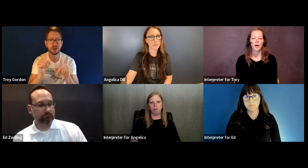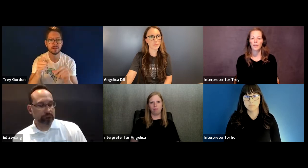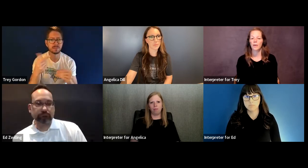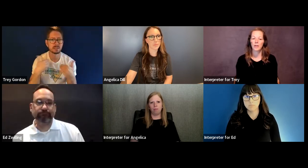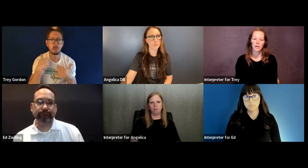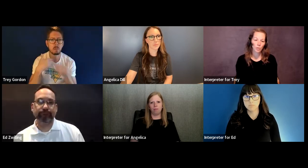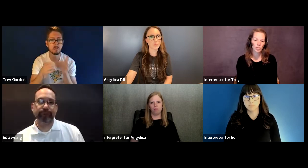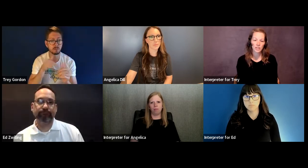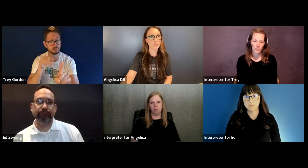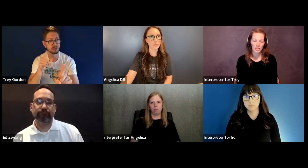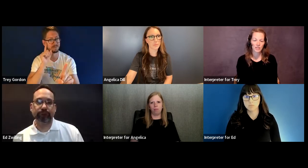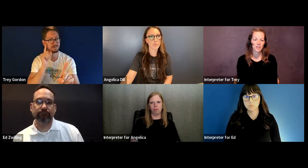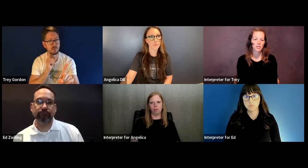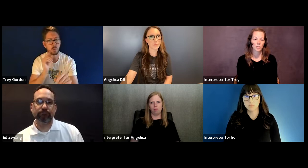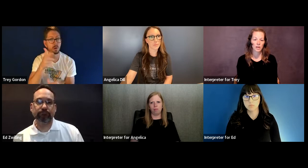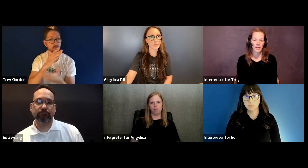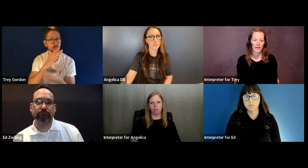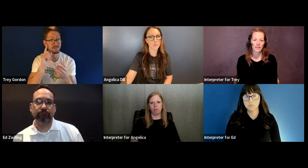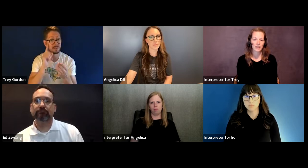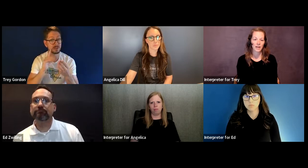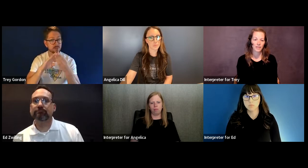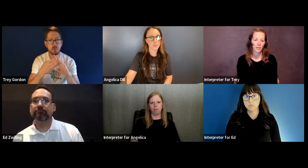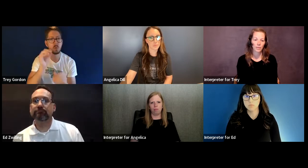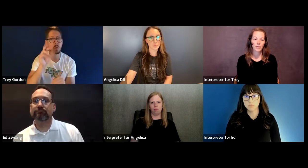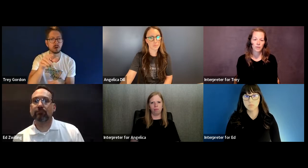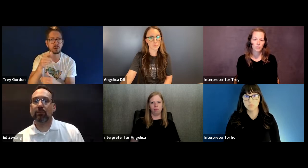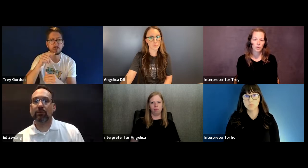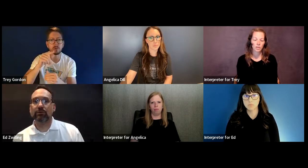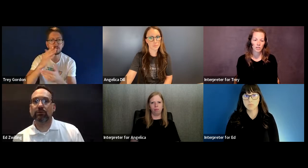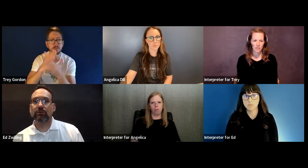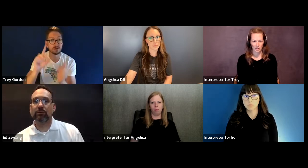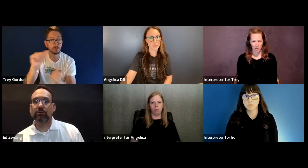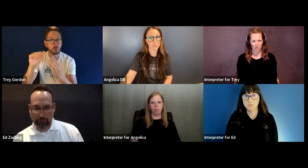that we can approach these businesses so we're going to be asking ed that those questions so